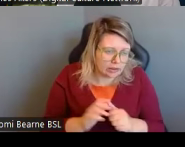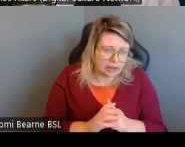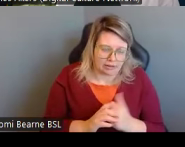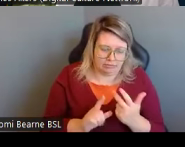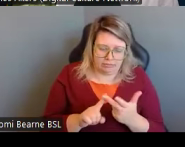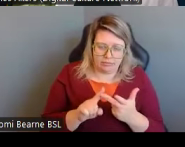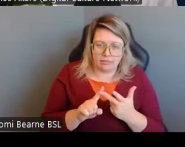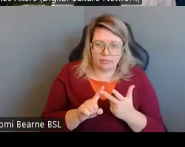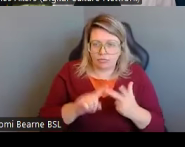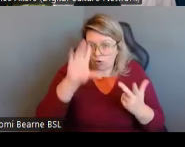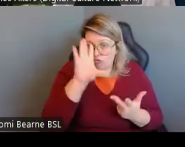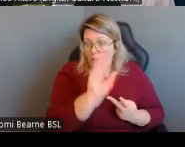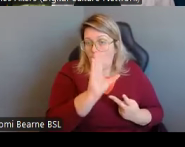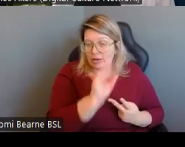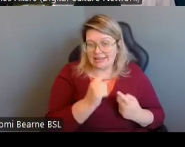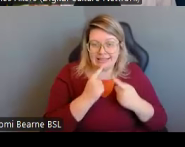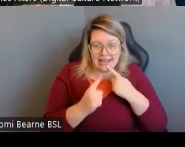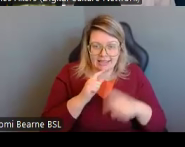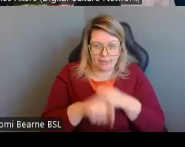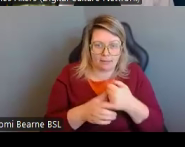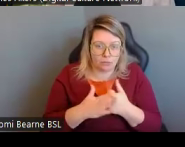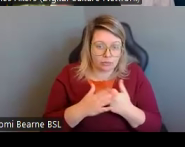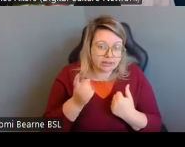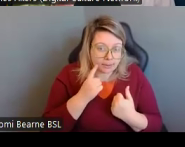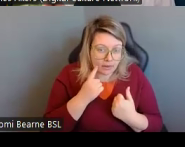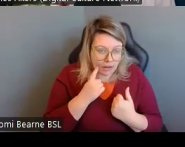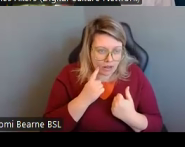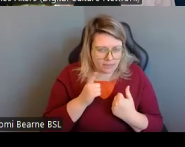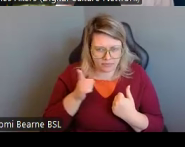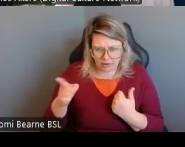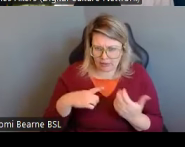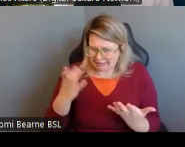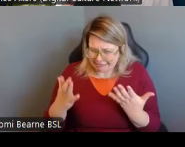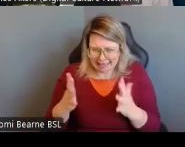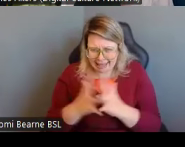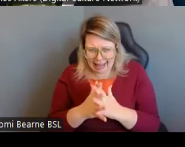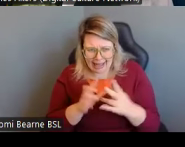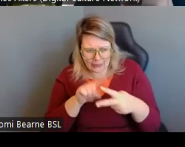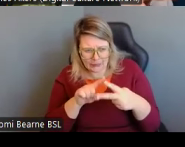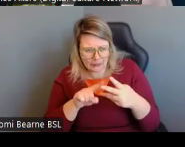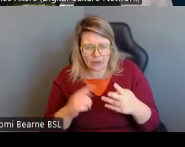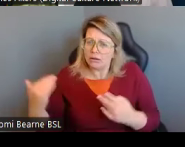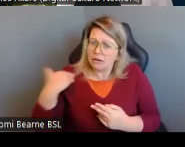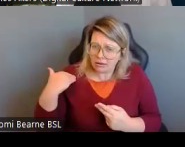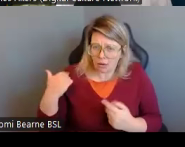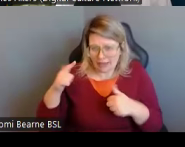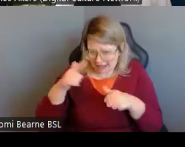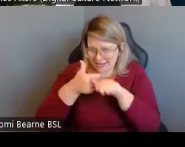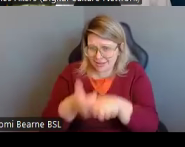Then simplify your reporting. If you need help with any of these steps, we're here to do that. Do get in touch with us.